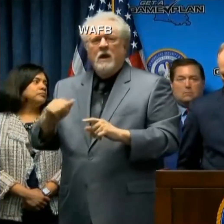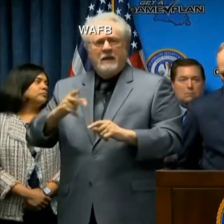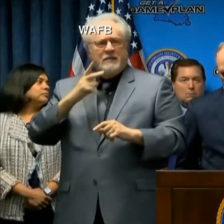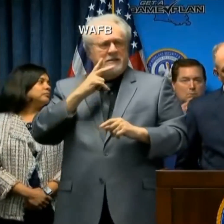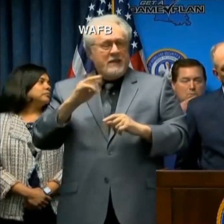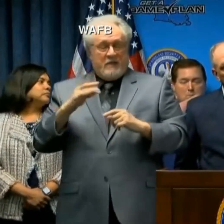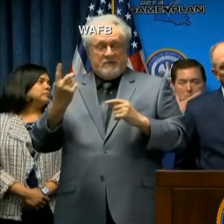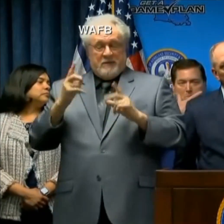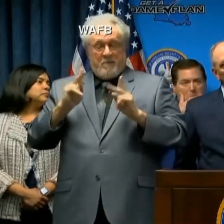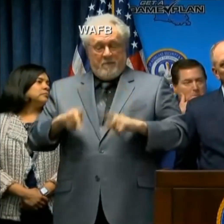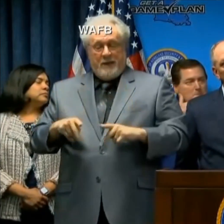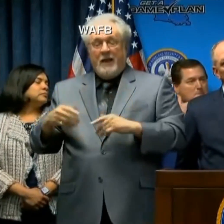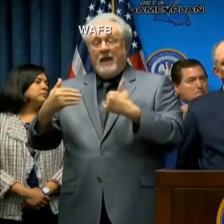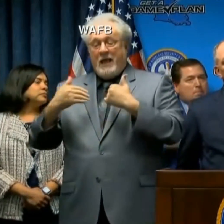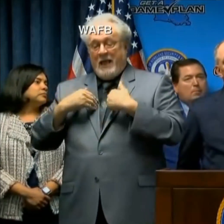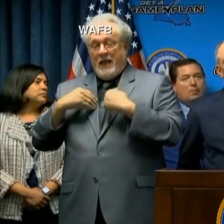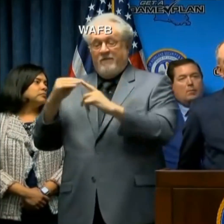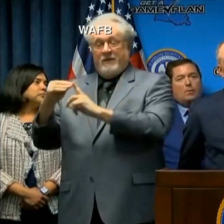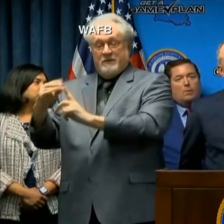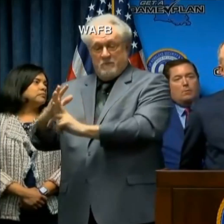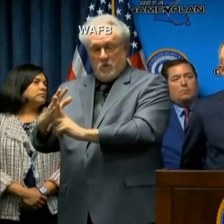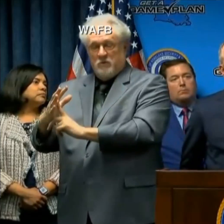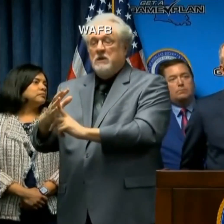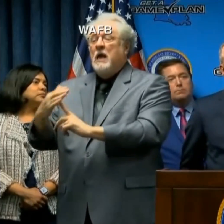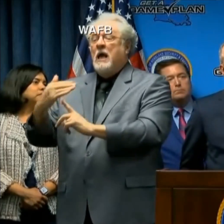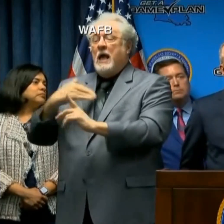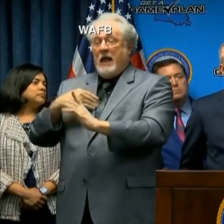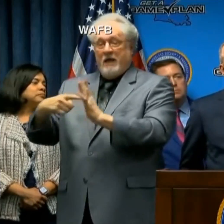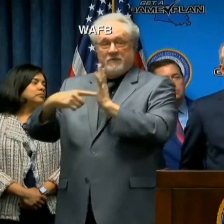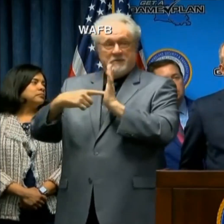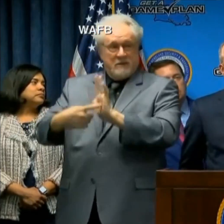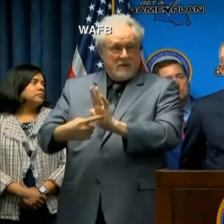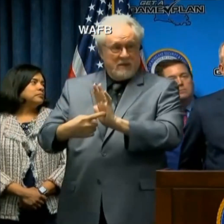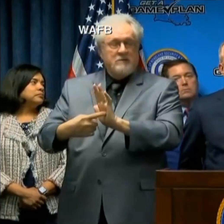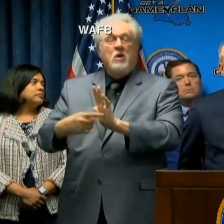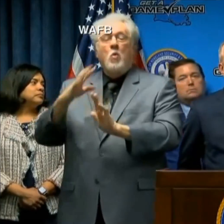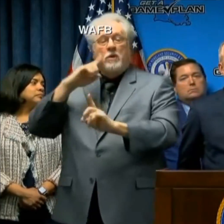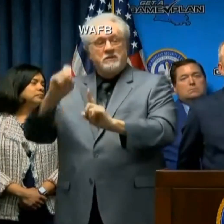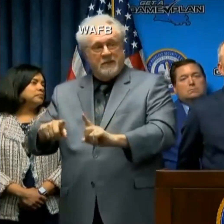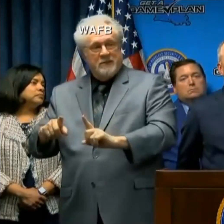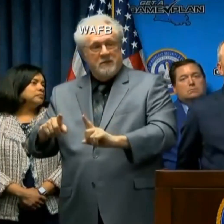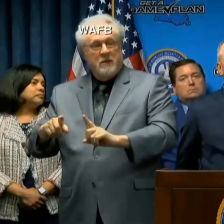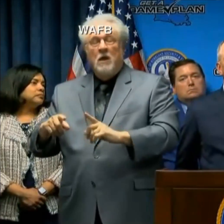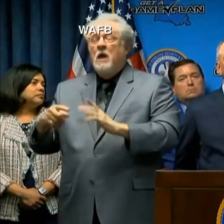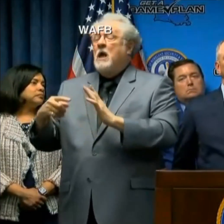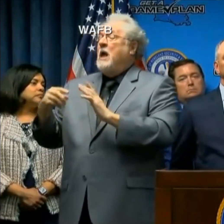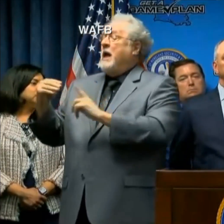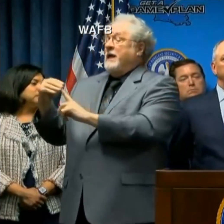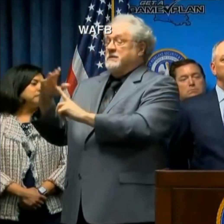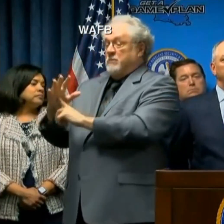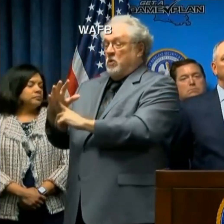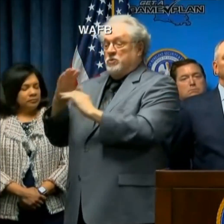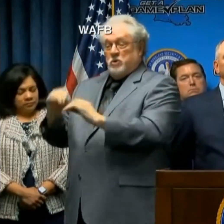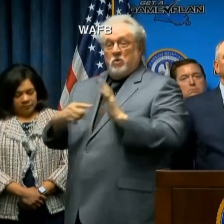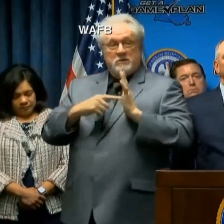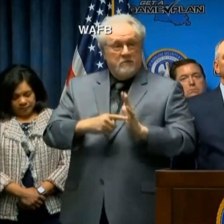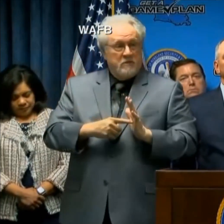somebody has been exposed to a case and has symptoms they will be tested if somebody has been exposed to a case and does not have symptoms they would go